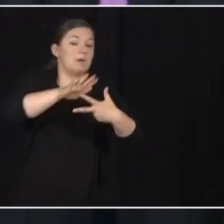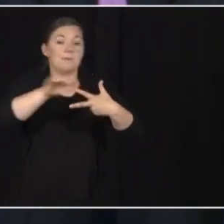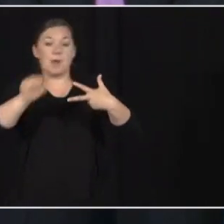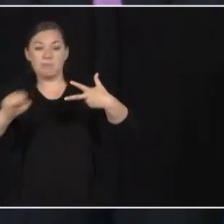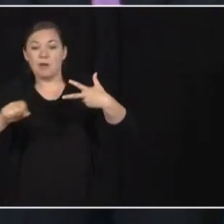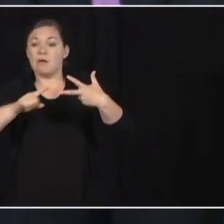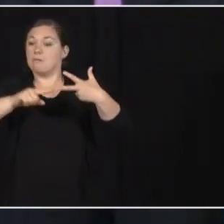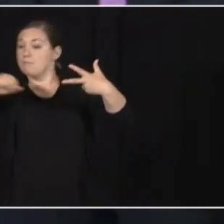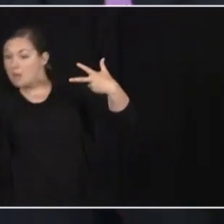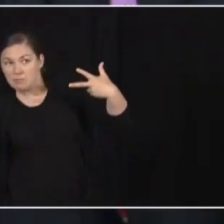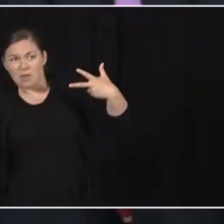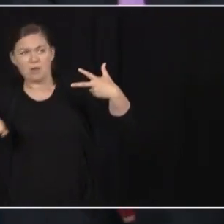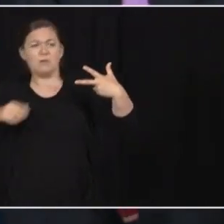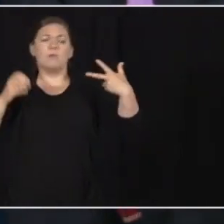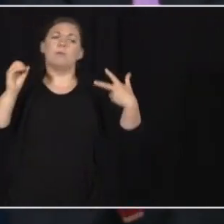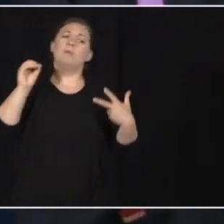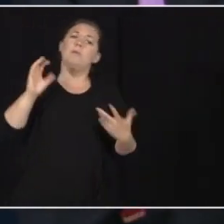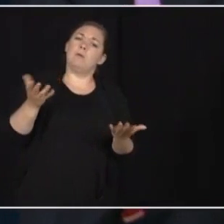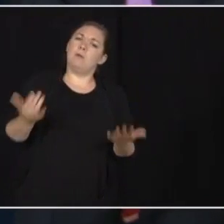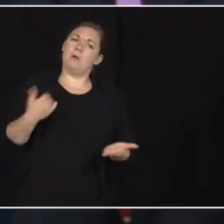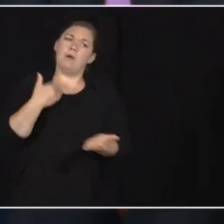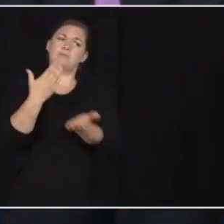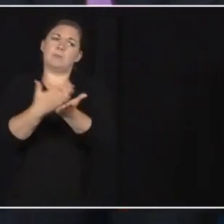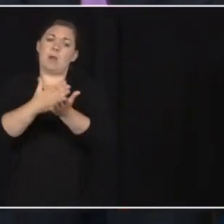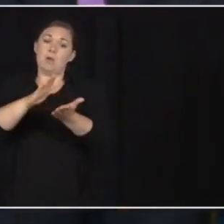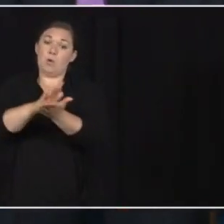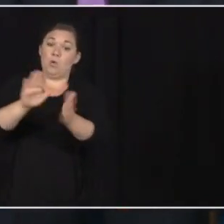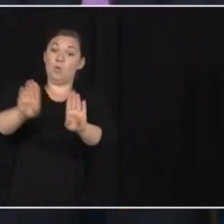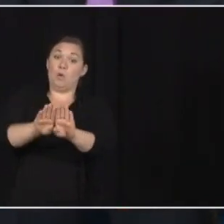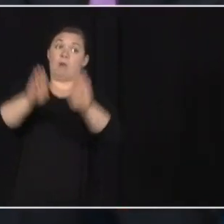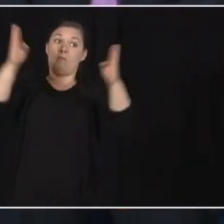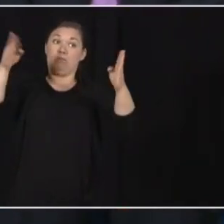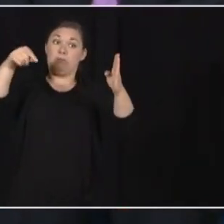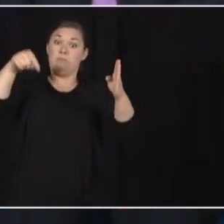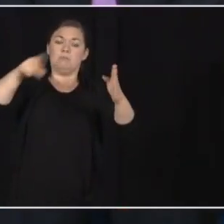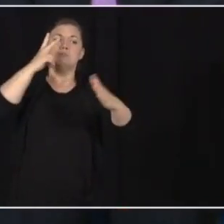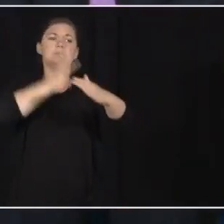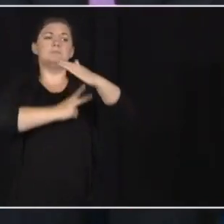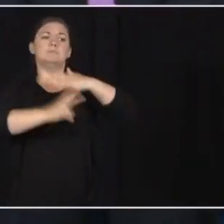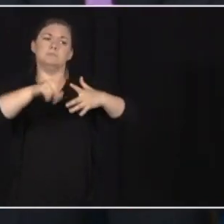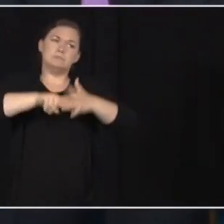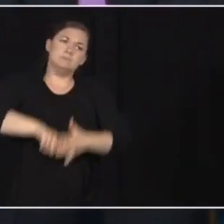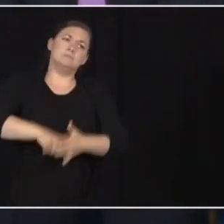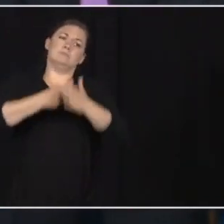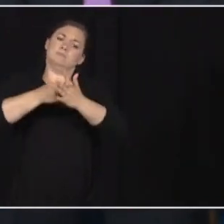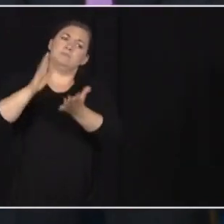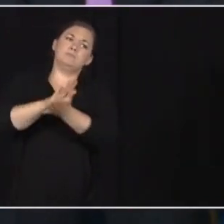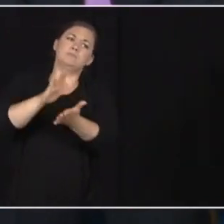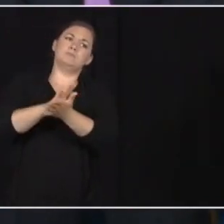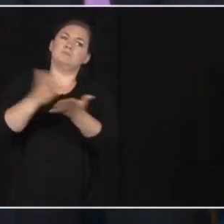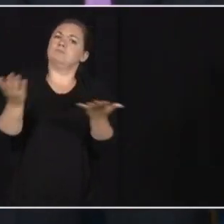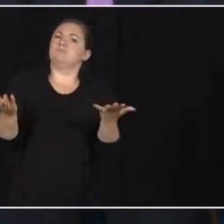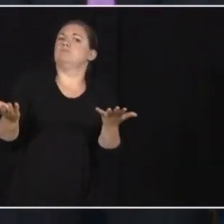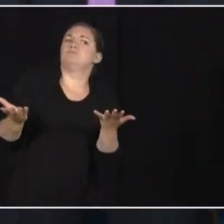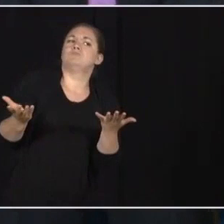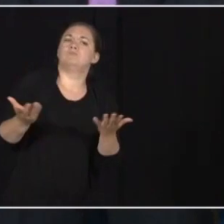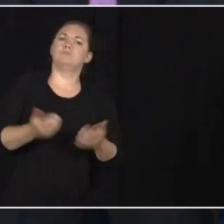August. On the school start date specifically, what is your ideal date to start the school year?